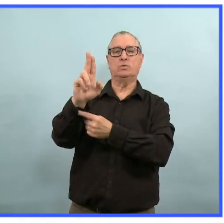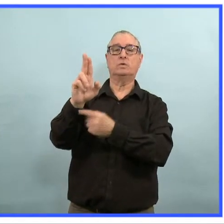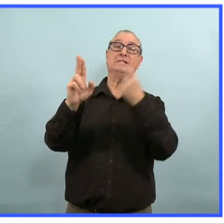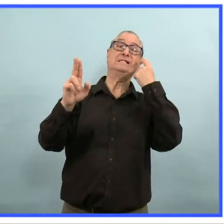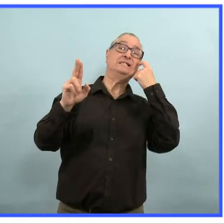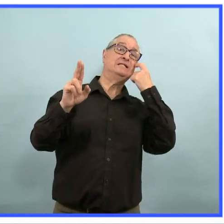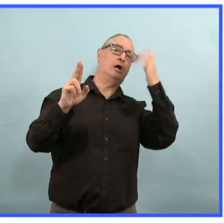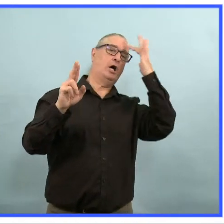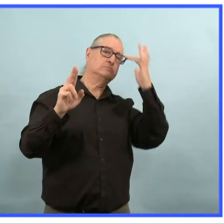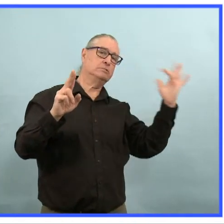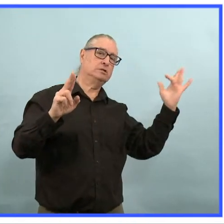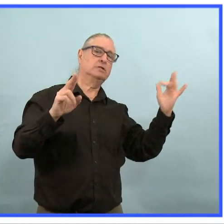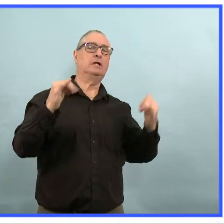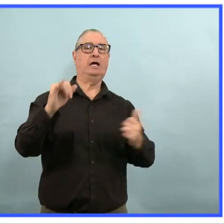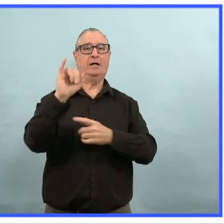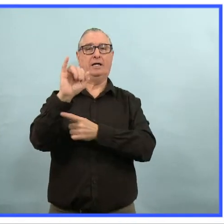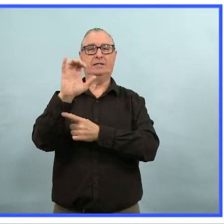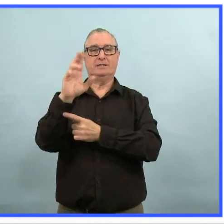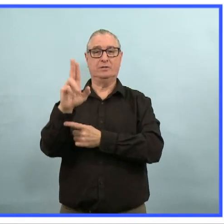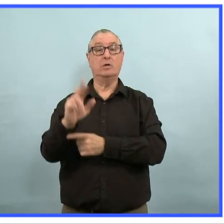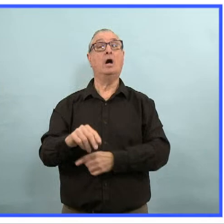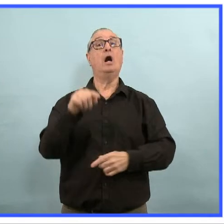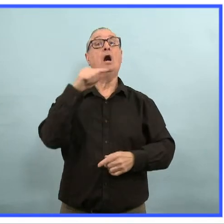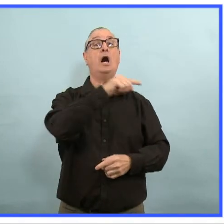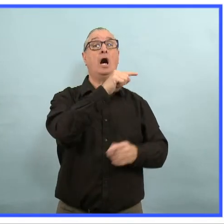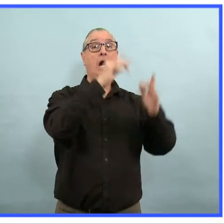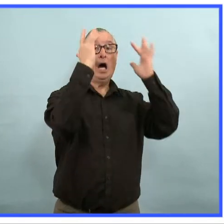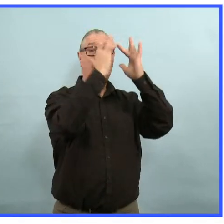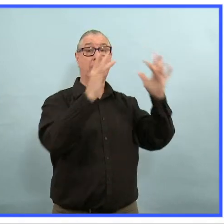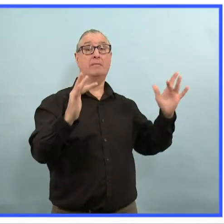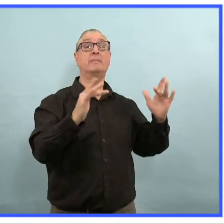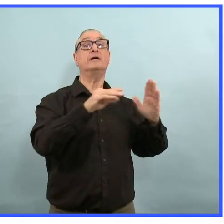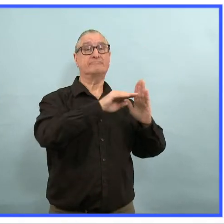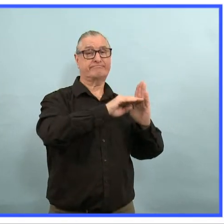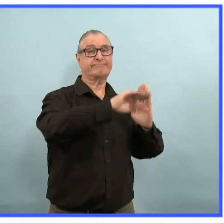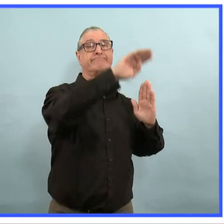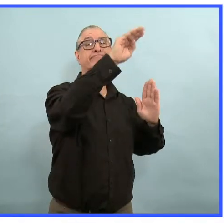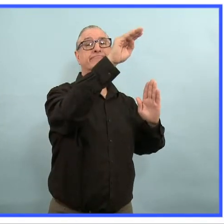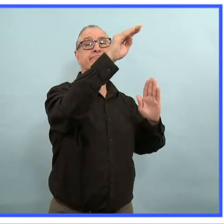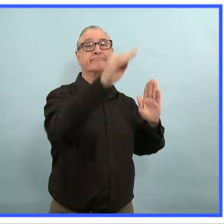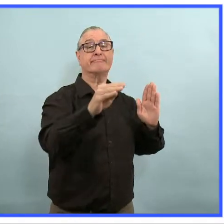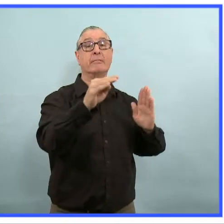emissions this is a lagging indicator compared to hospital missions but we see that same